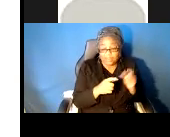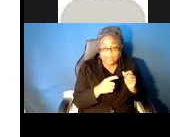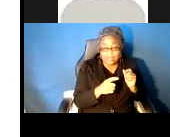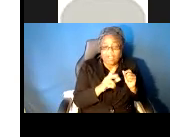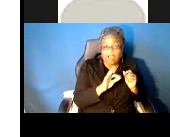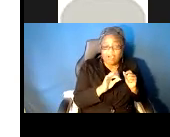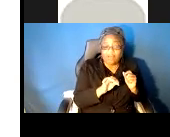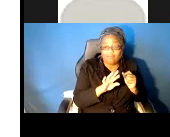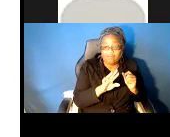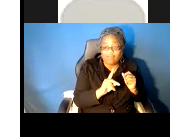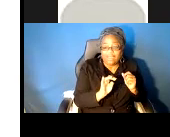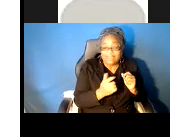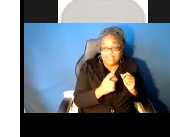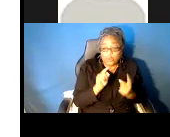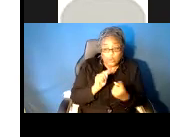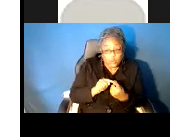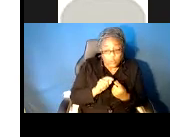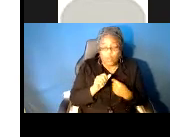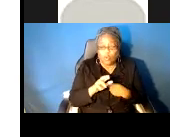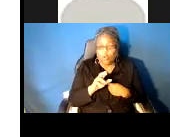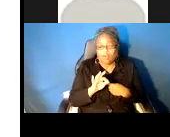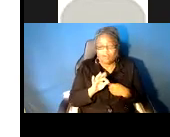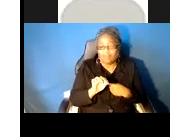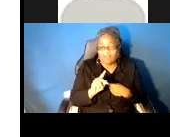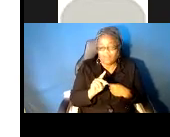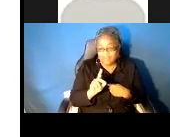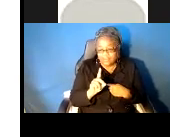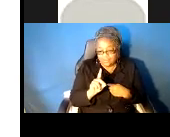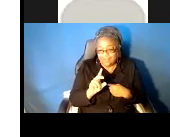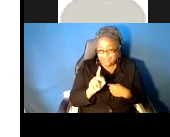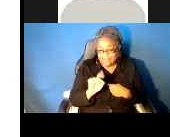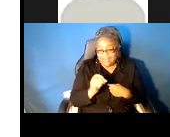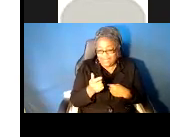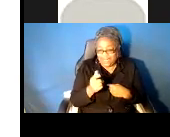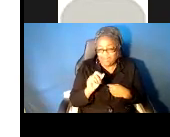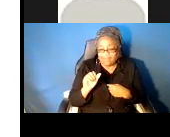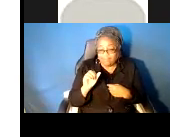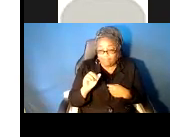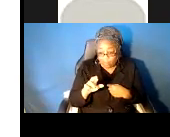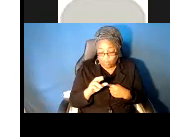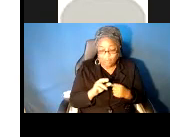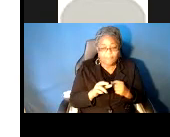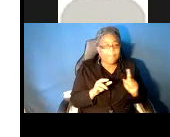We ask that you use the phrase funding to or funding for. If you do not, please be aware